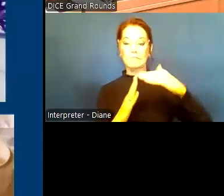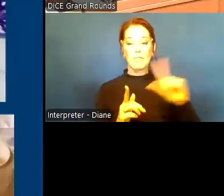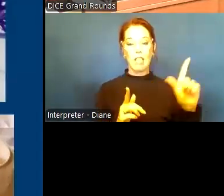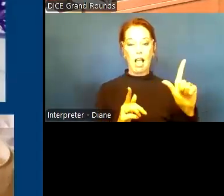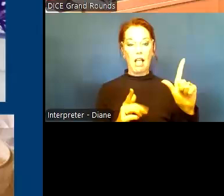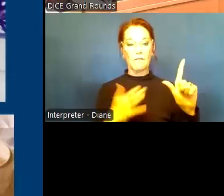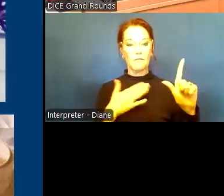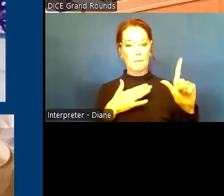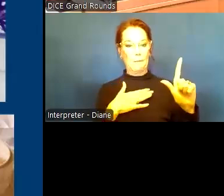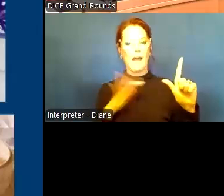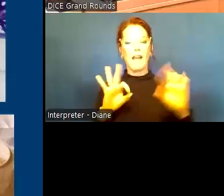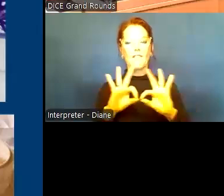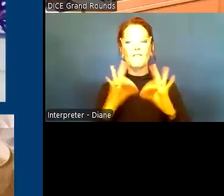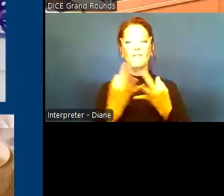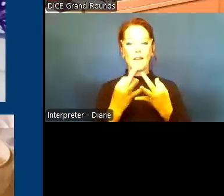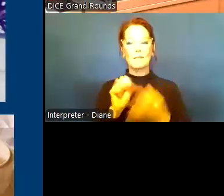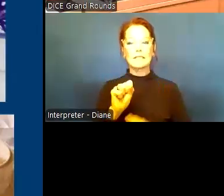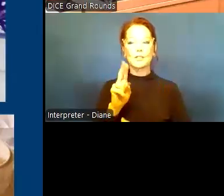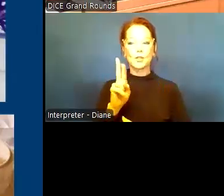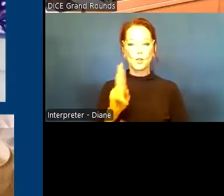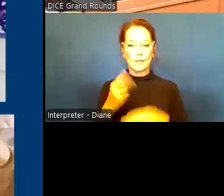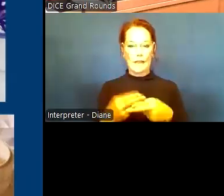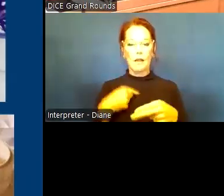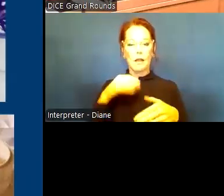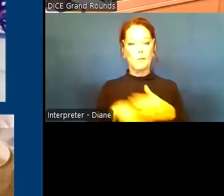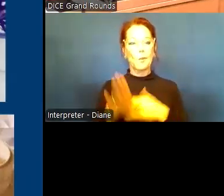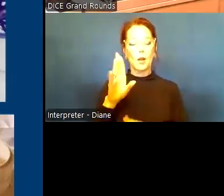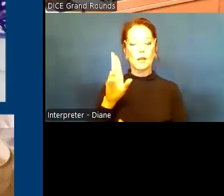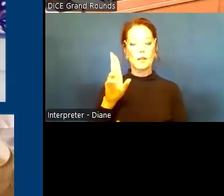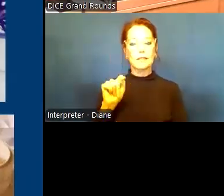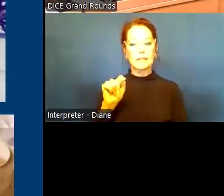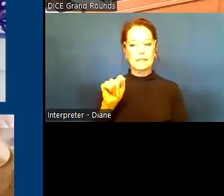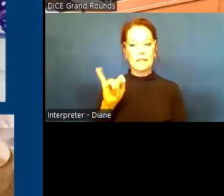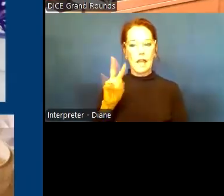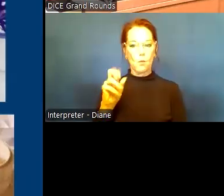surname um I was born in Taiwan so the include a little map on the right side which is uh if